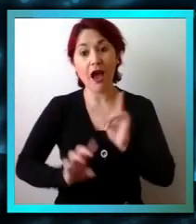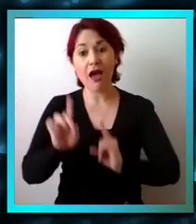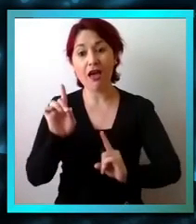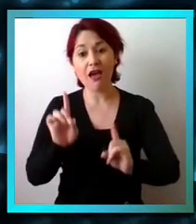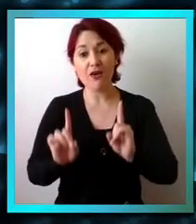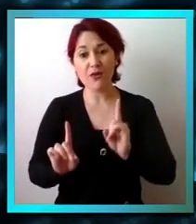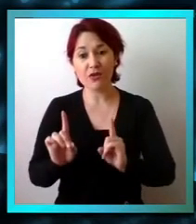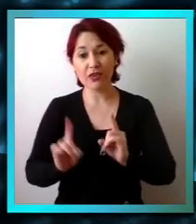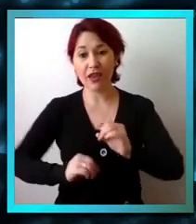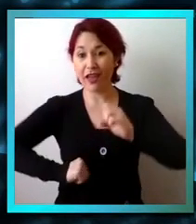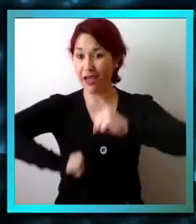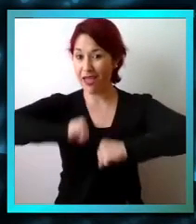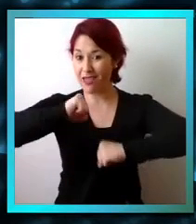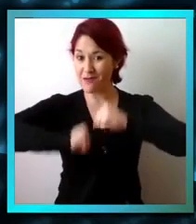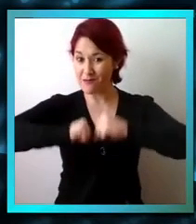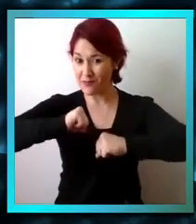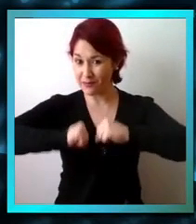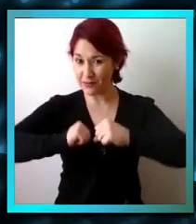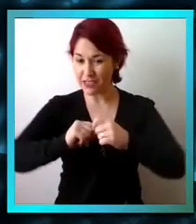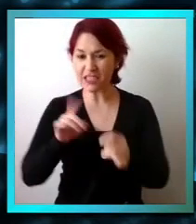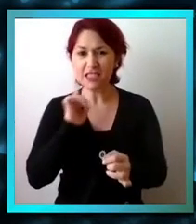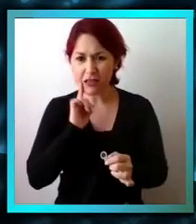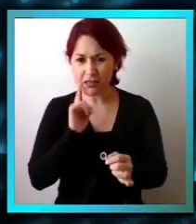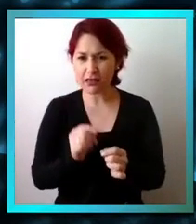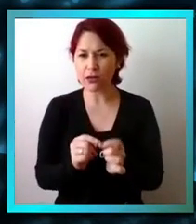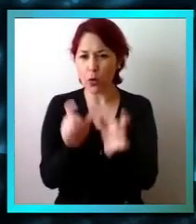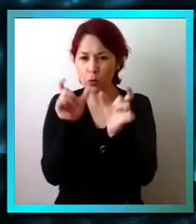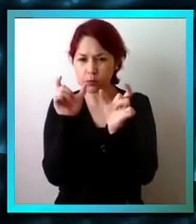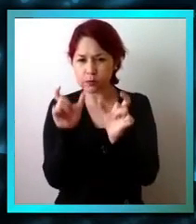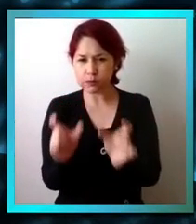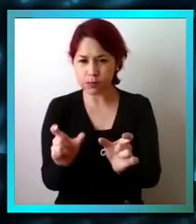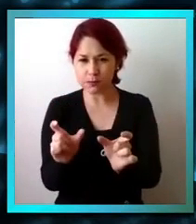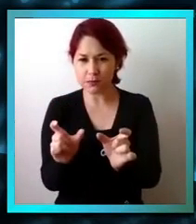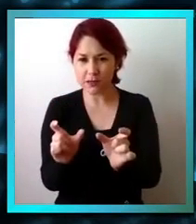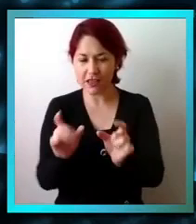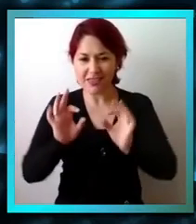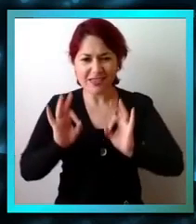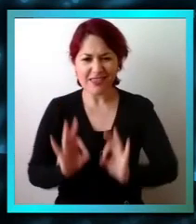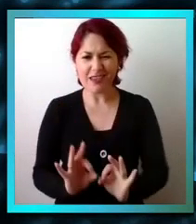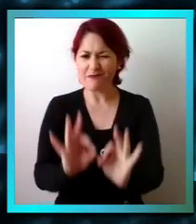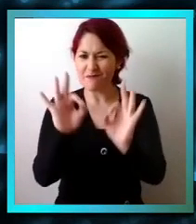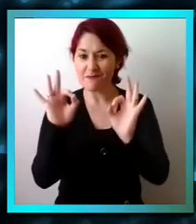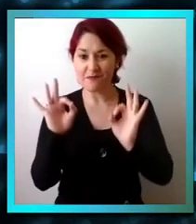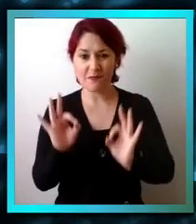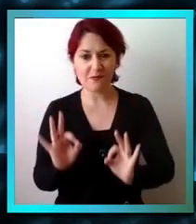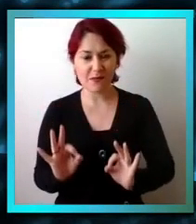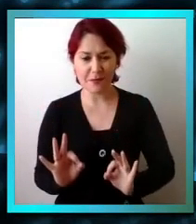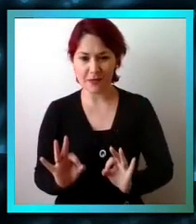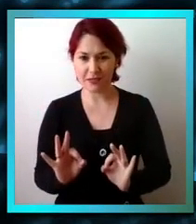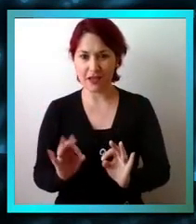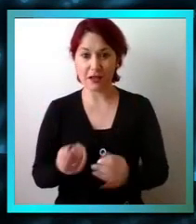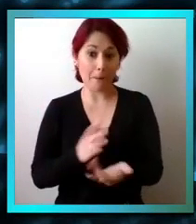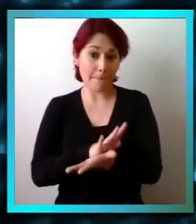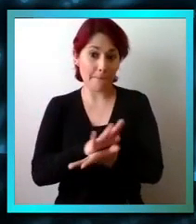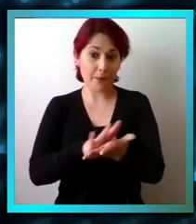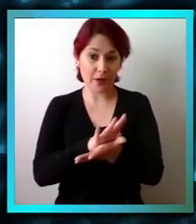that's a threat intelligence portal uh which let you to analyze the malicious code yourself uh